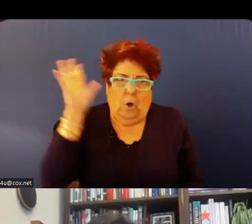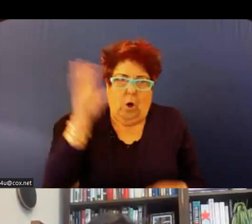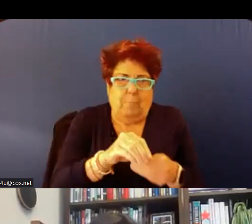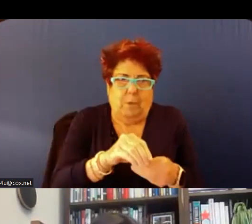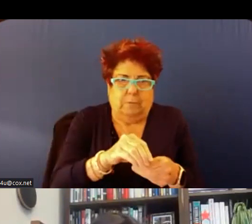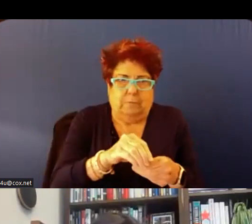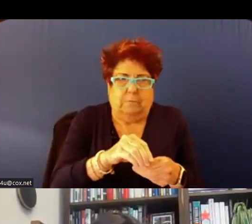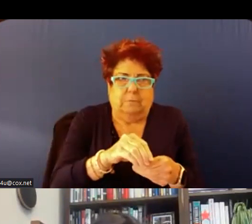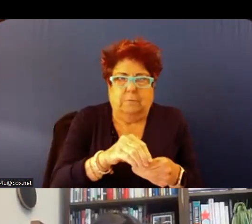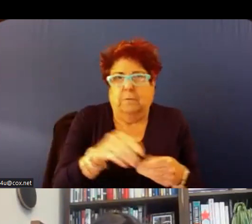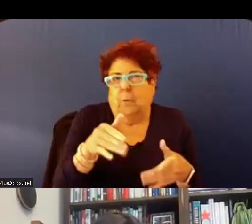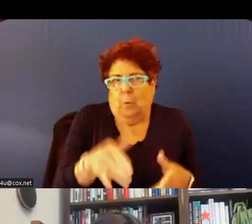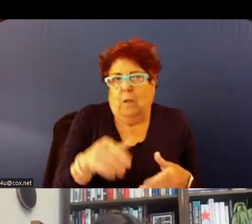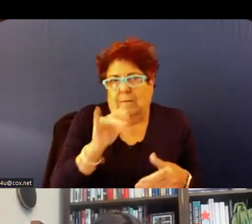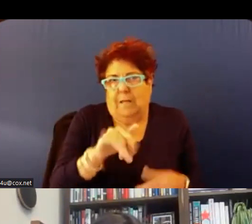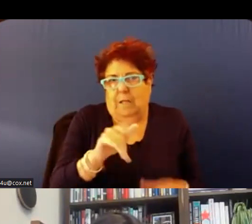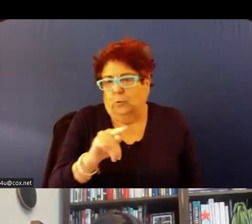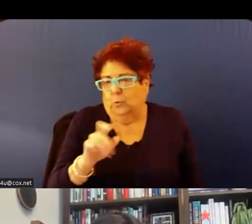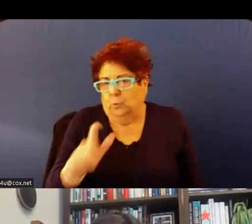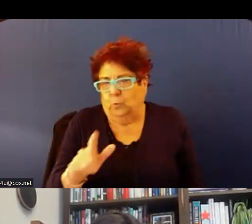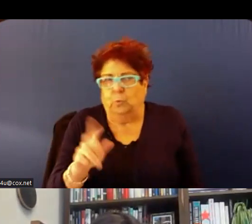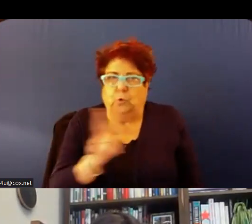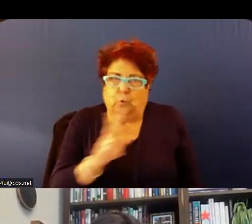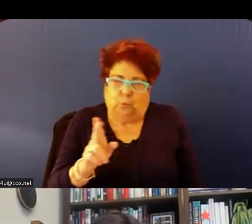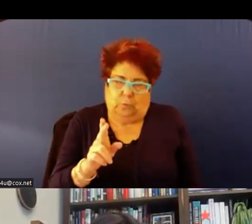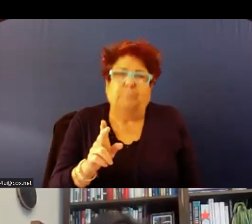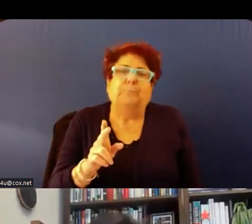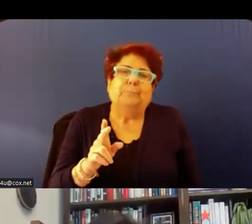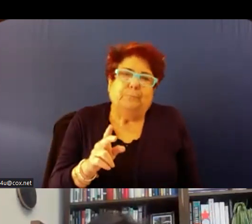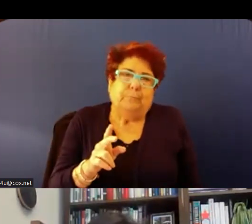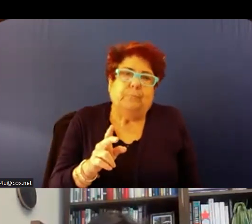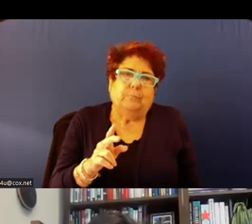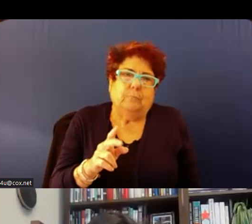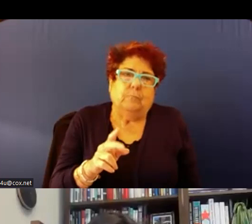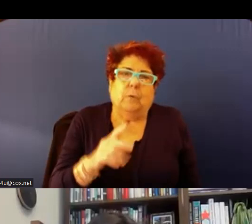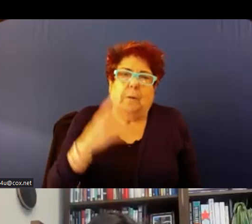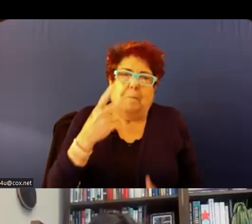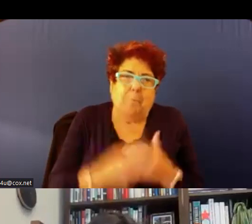that we use on the front-end and I think we both use comprehensive assessment tools. Ours